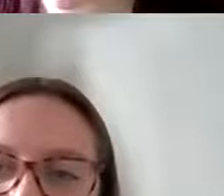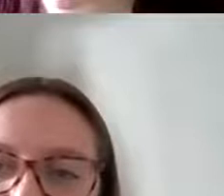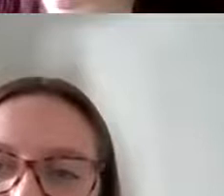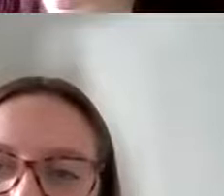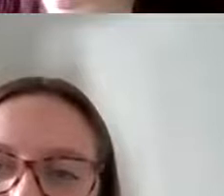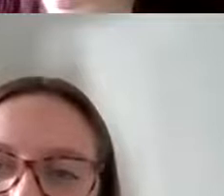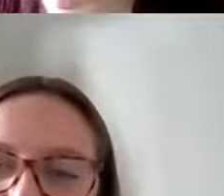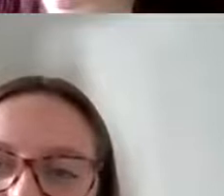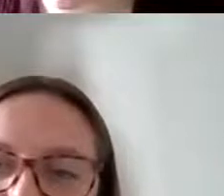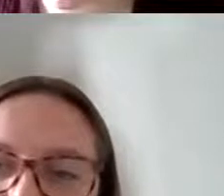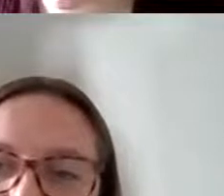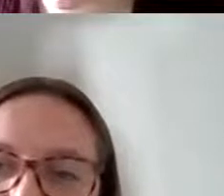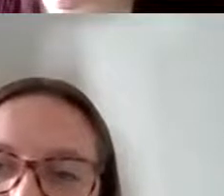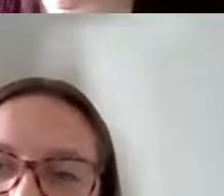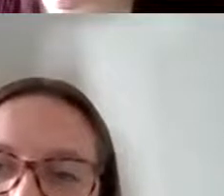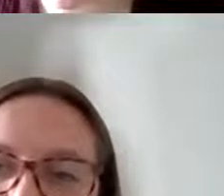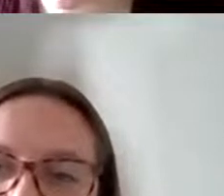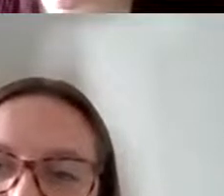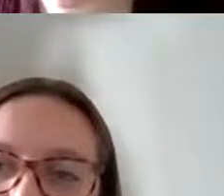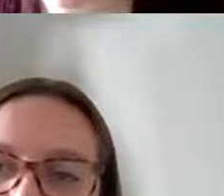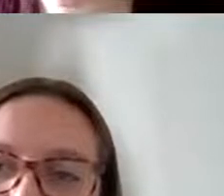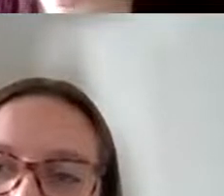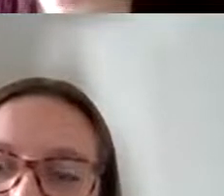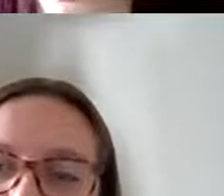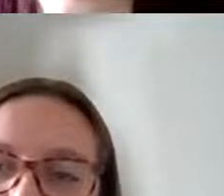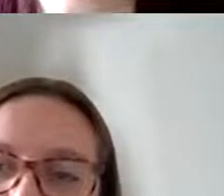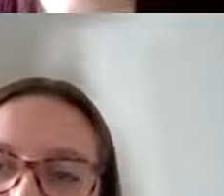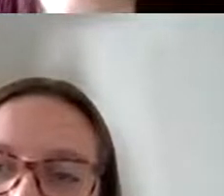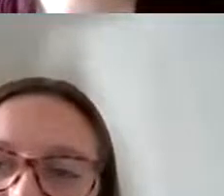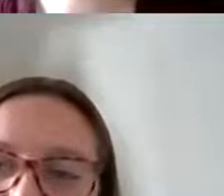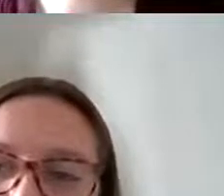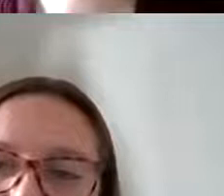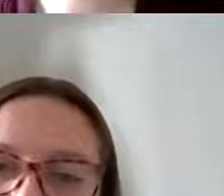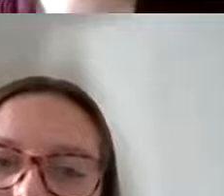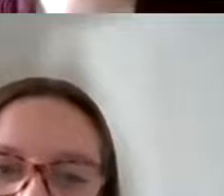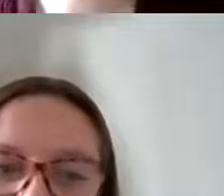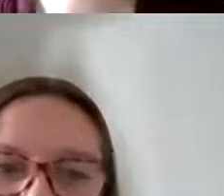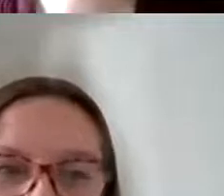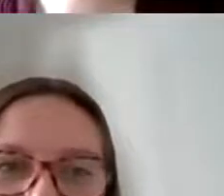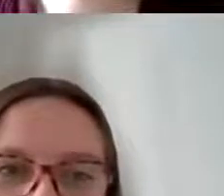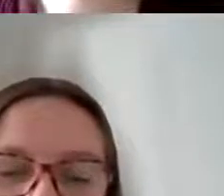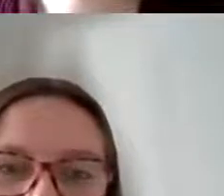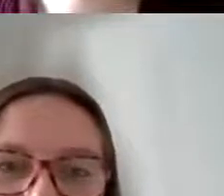Surrey Wildlife trust but I'm also interning with Surrey Hills and helping them out. Thank